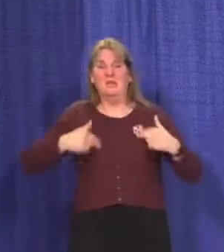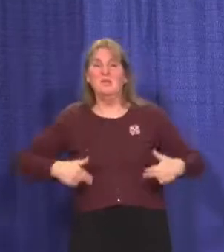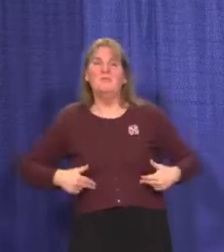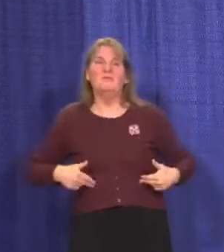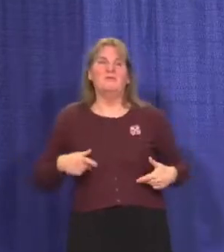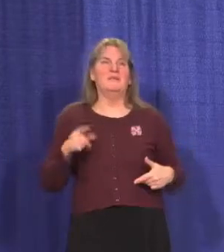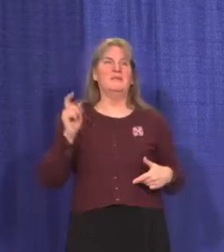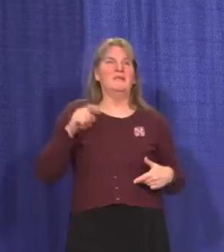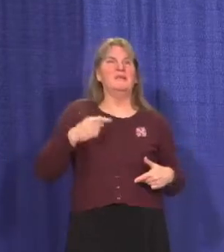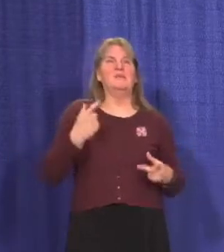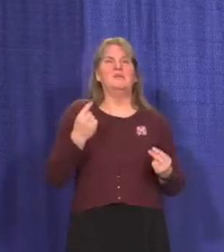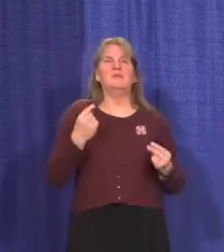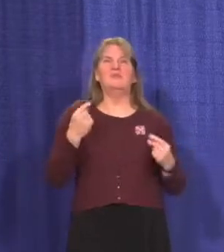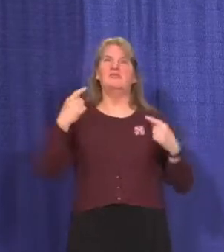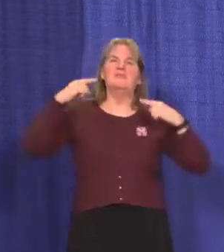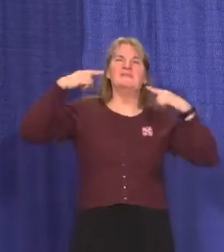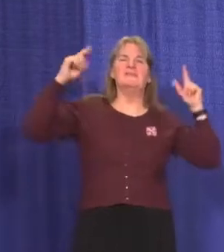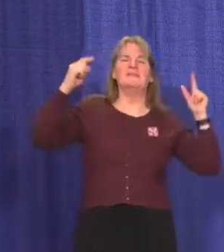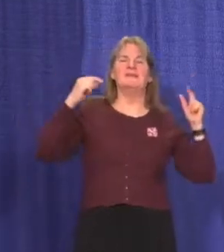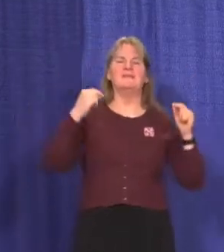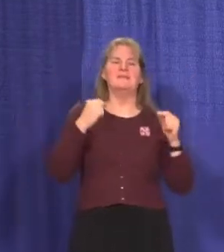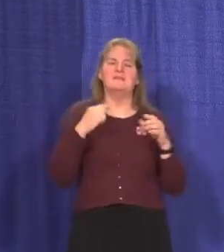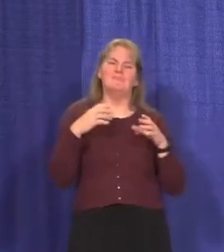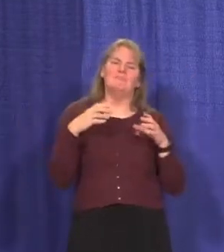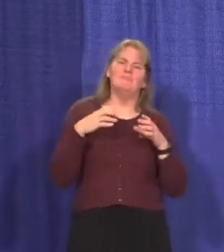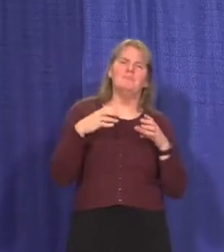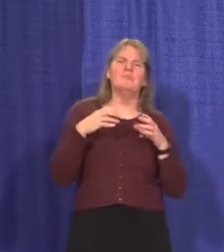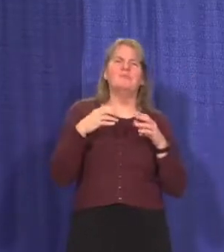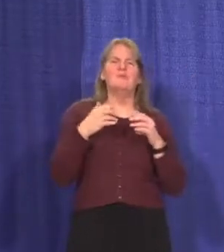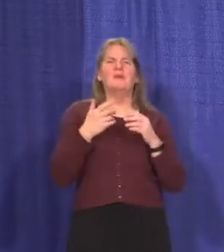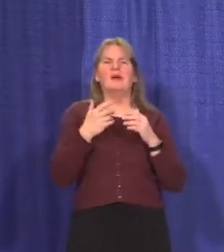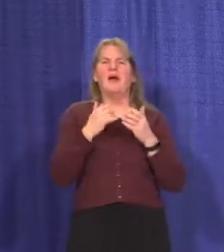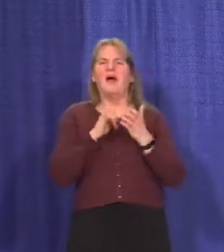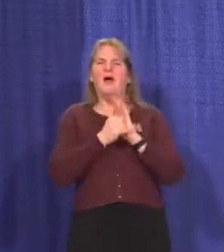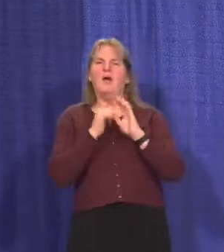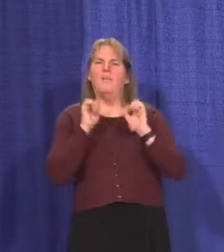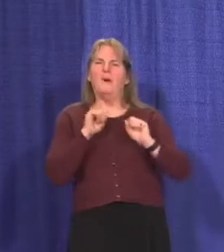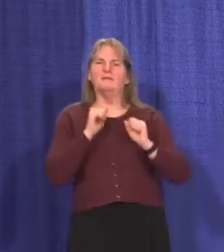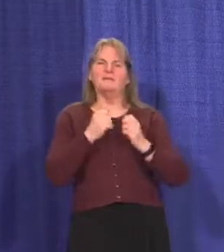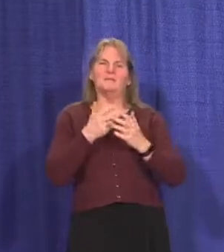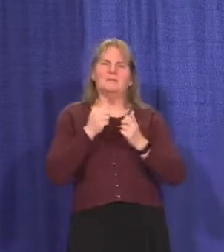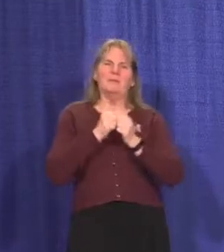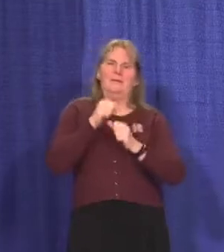in whatever ways we can and we